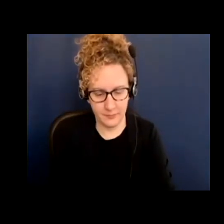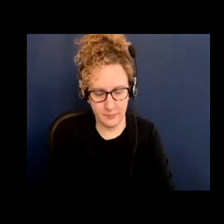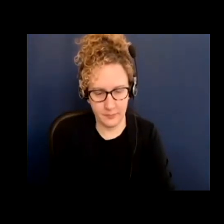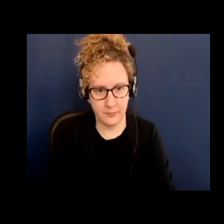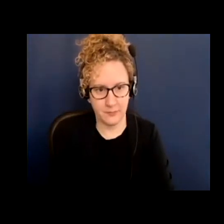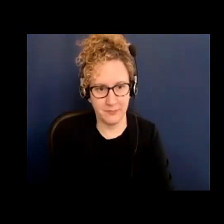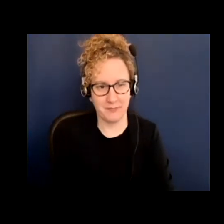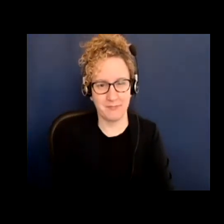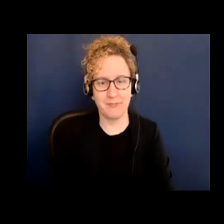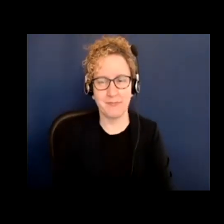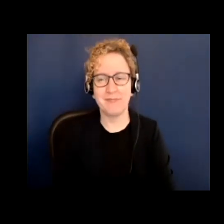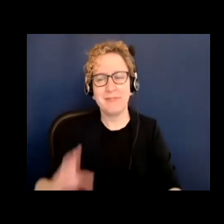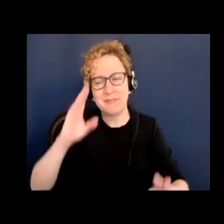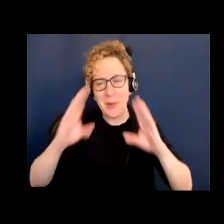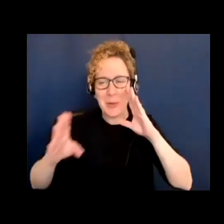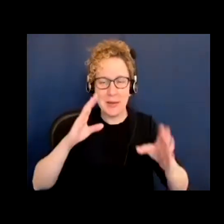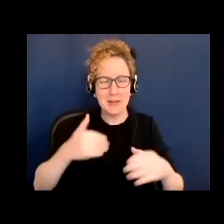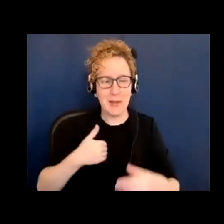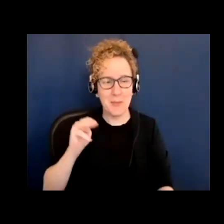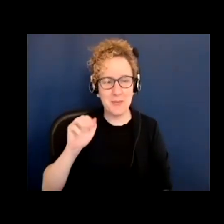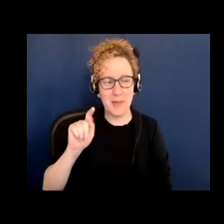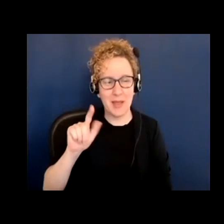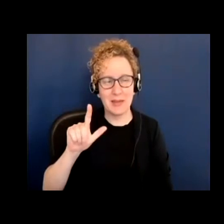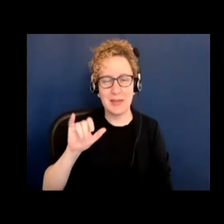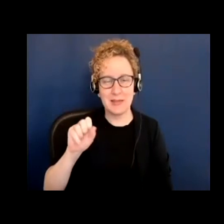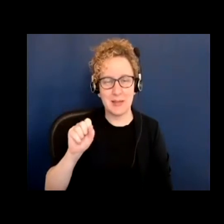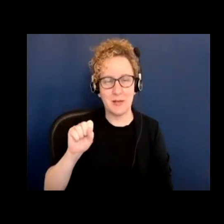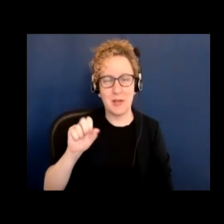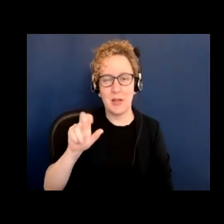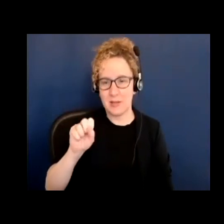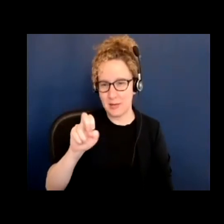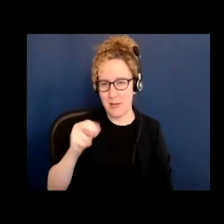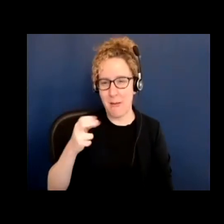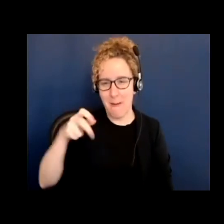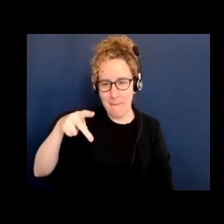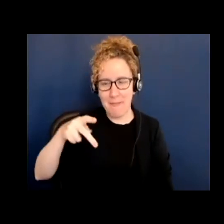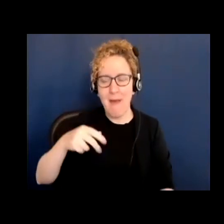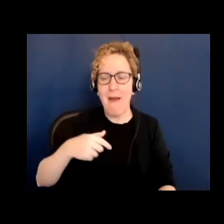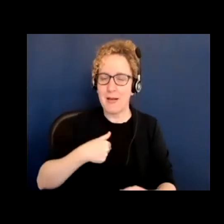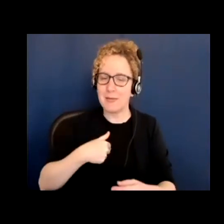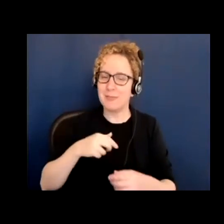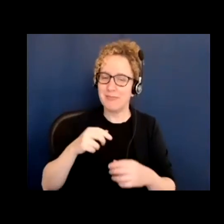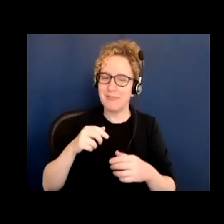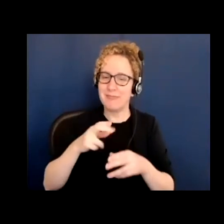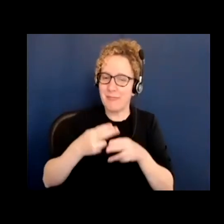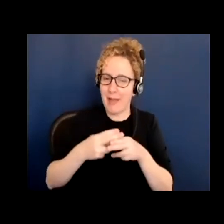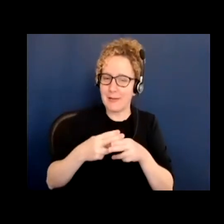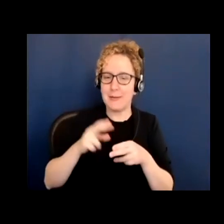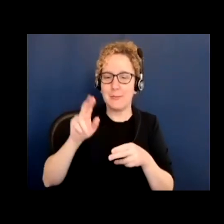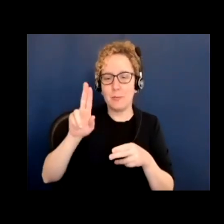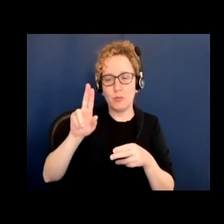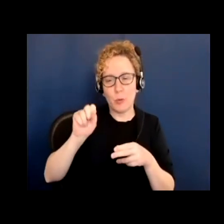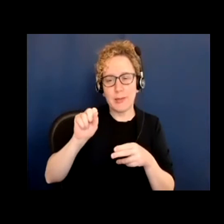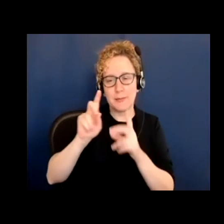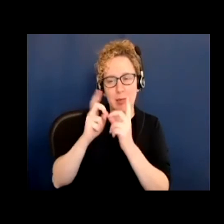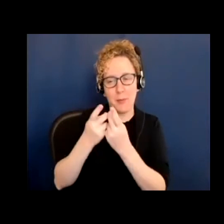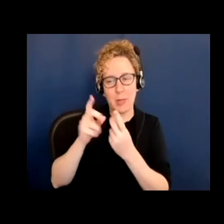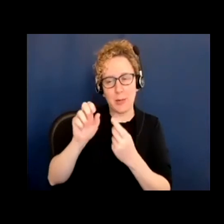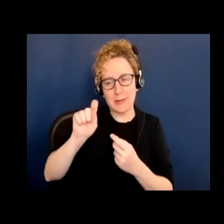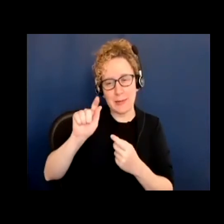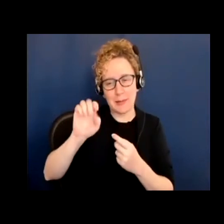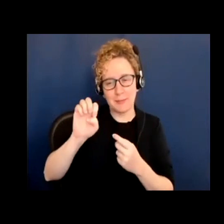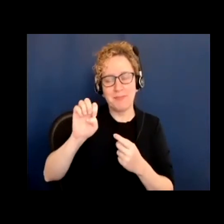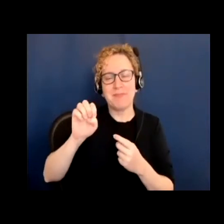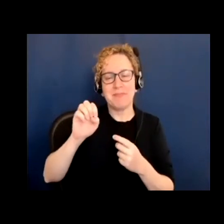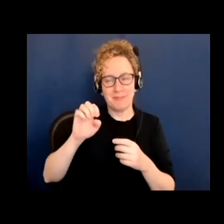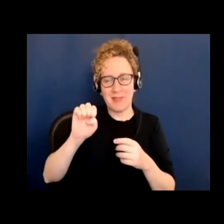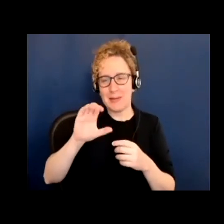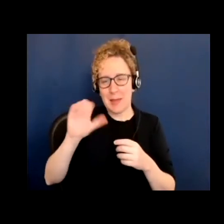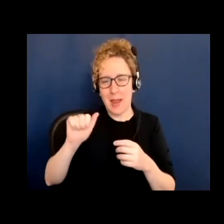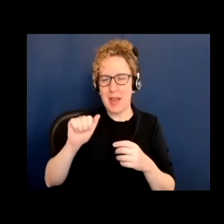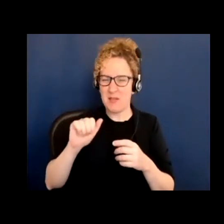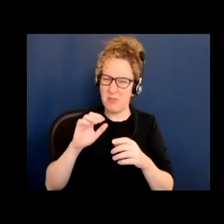We value our partnership with the ECA and are happy to feature many ECA sponsored programs,